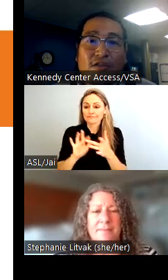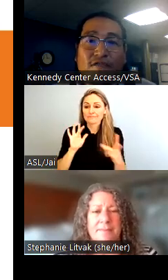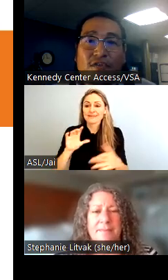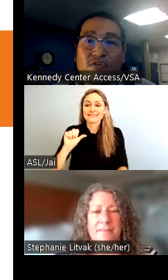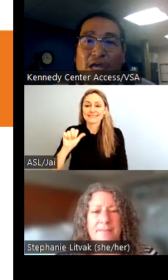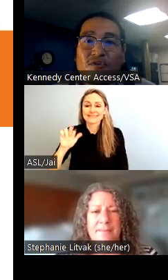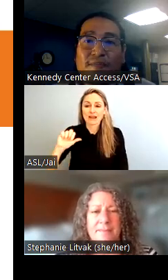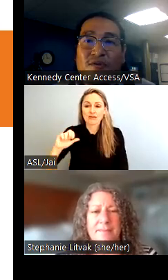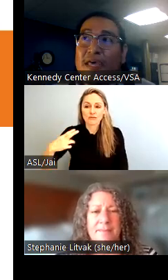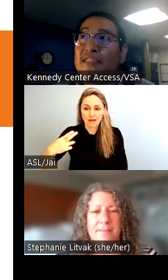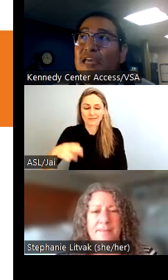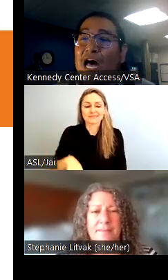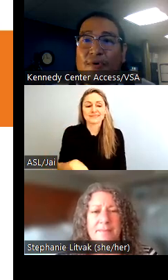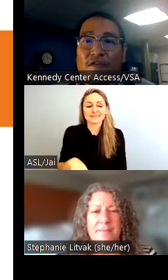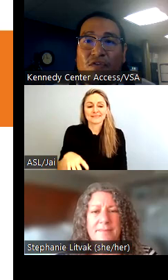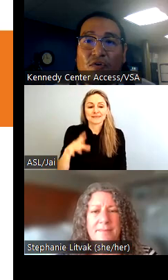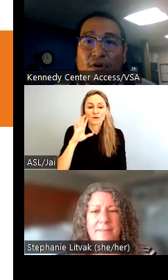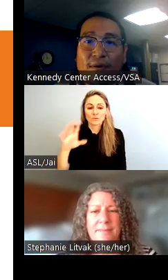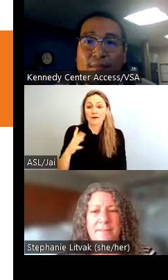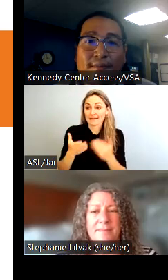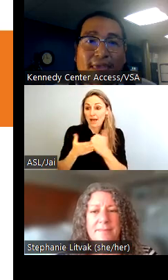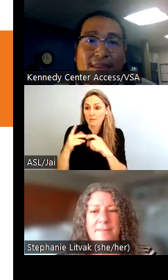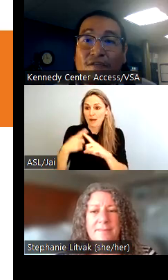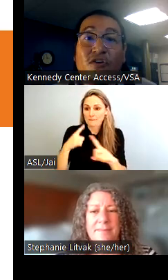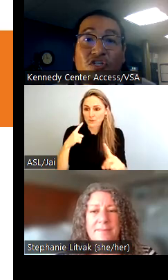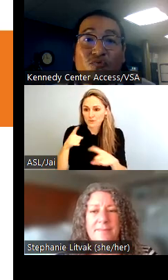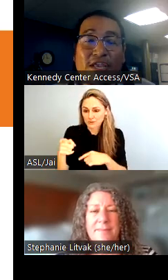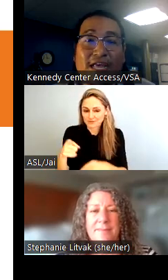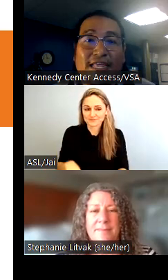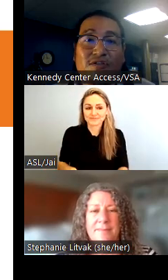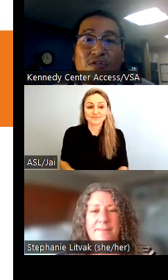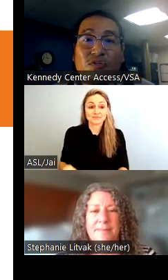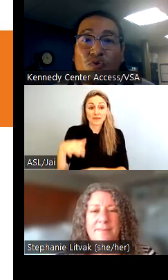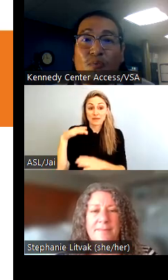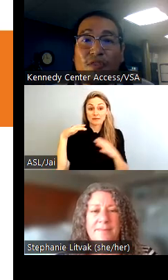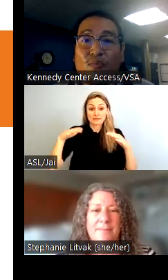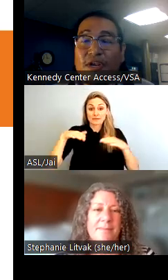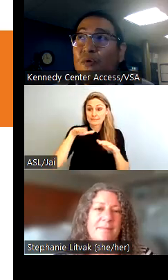Clicking on the view option menu at the top of your screen allows you to zoom the window